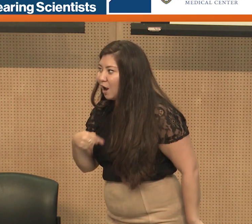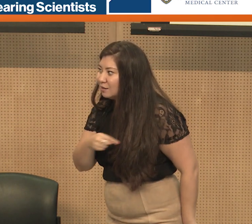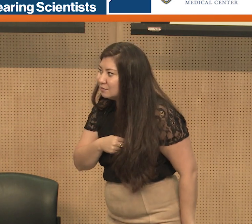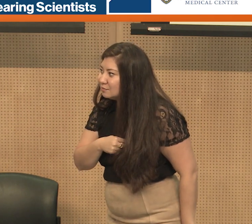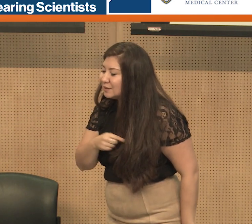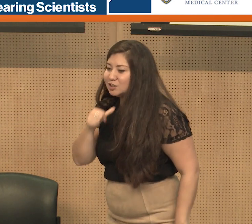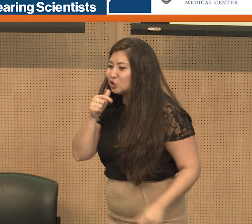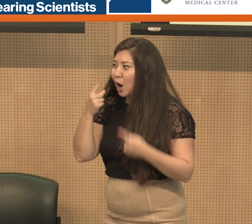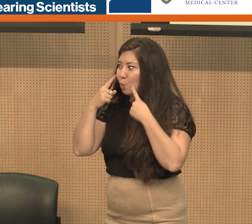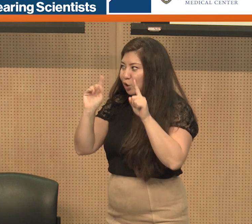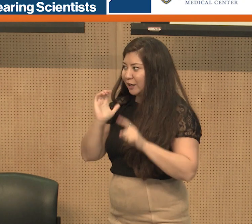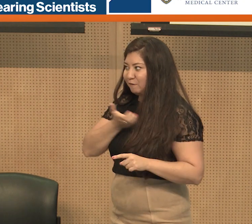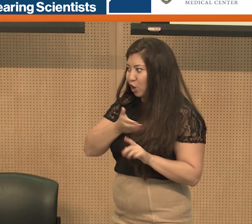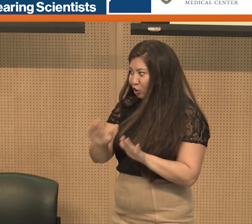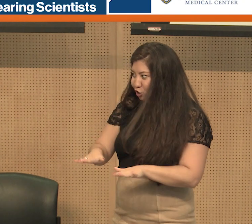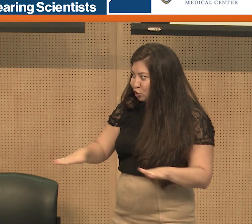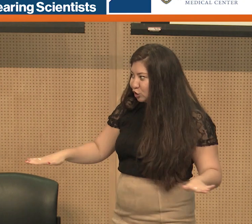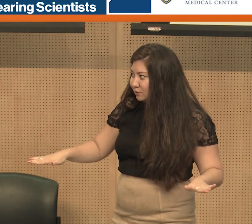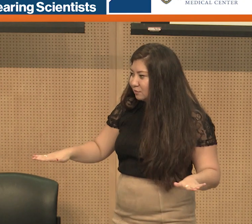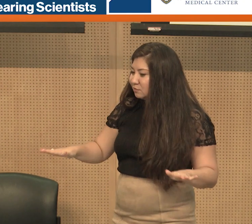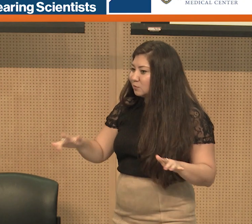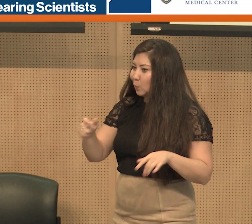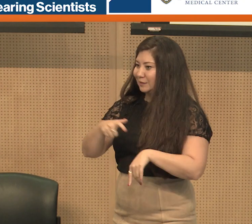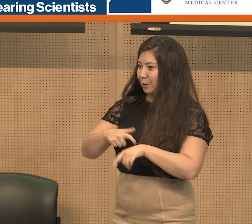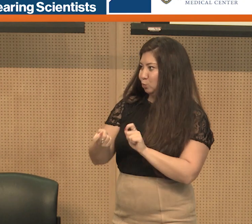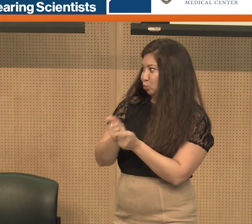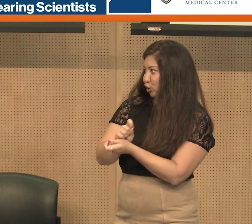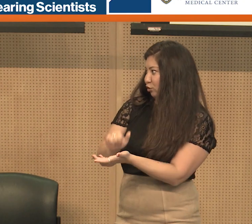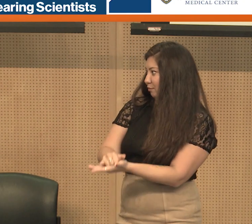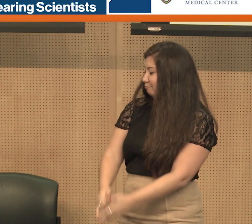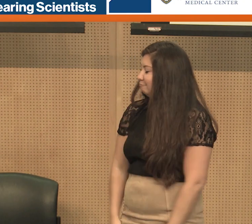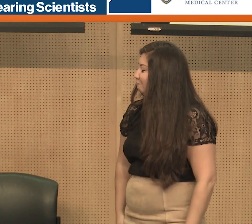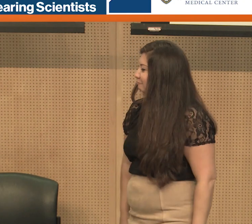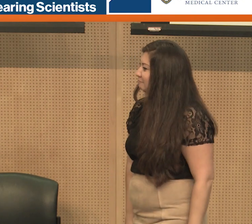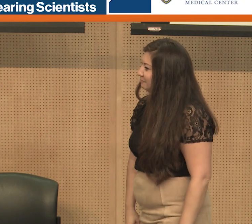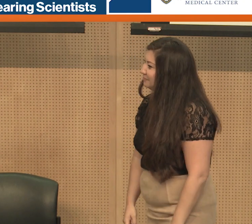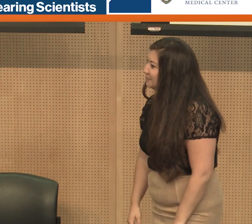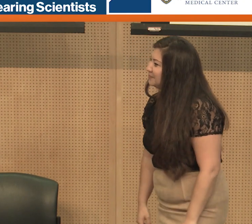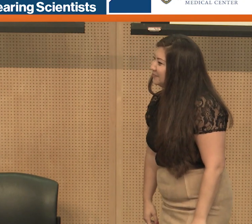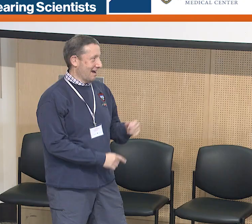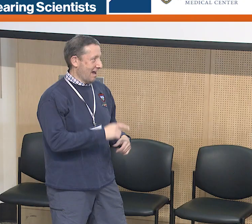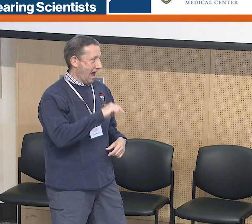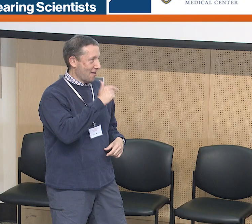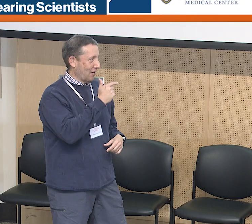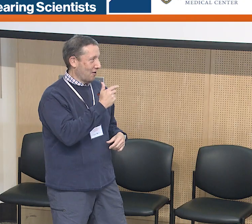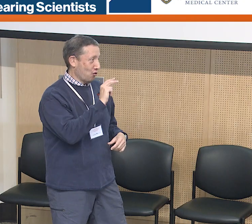and the student needs to understand it all, but it's--that's not possible. We need to change that.